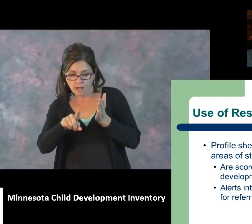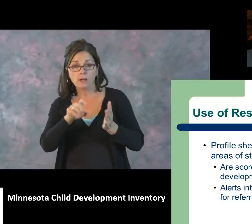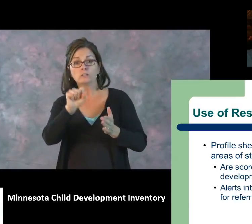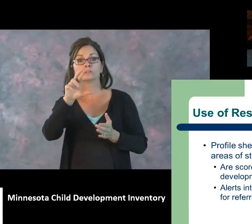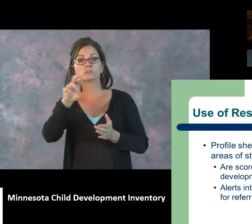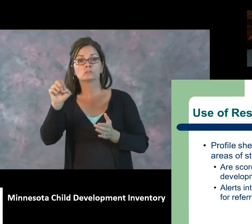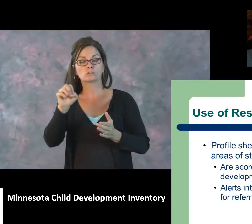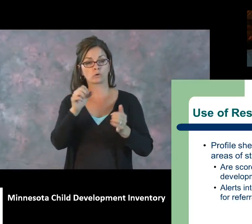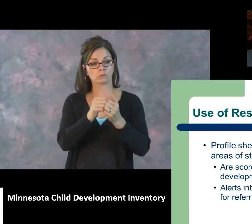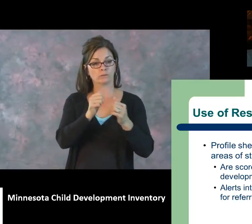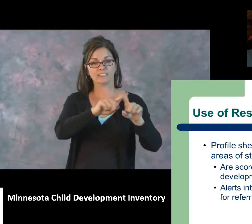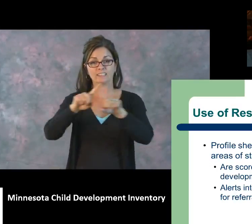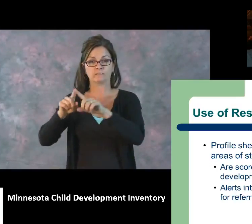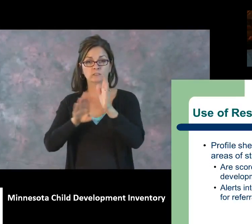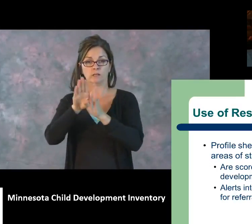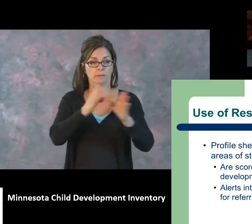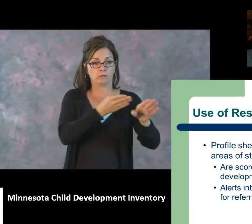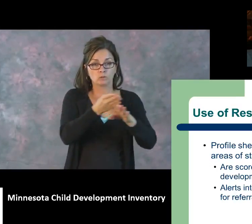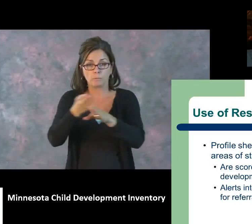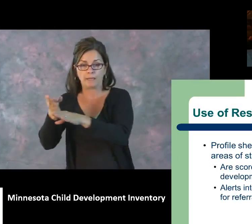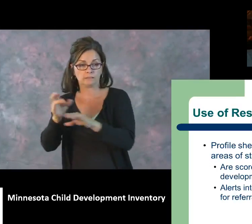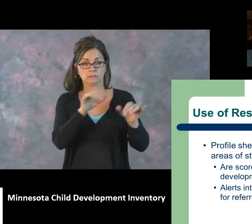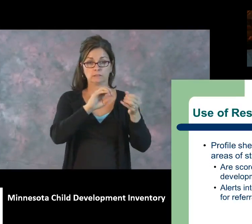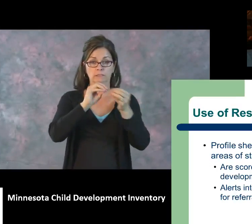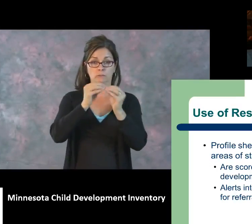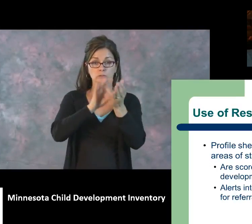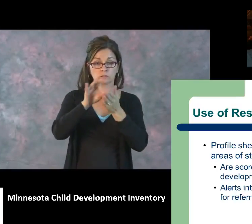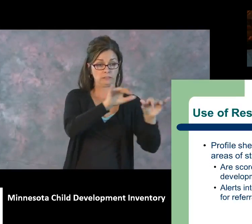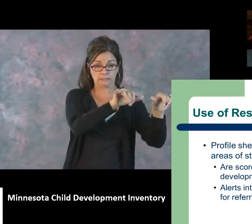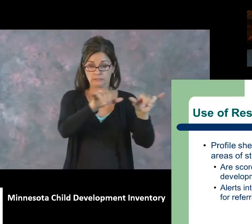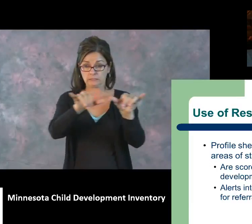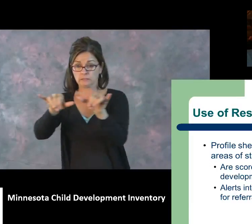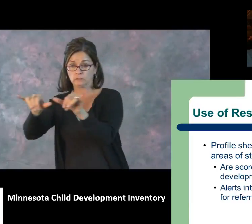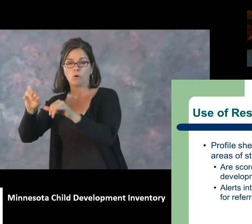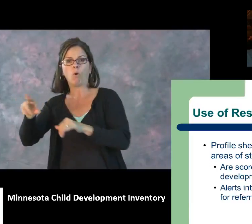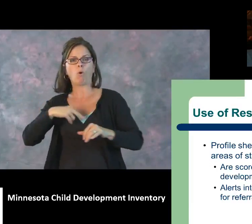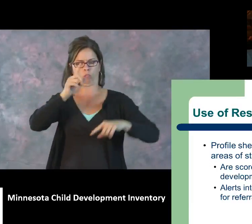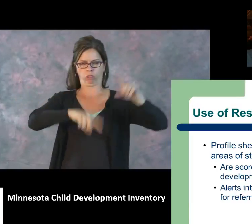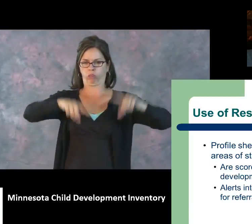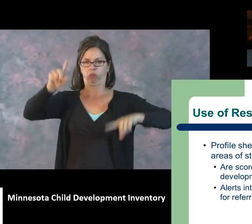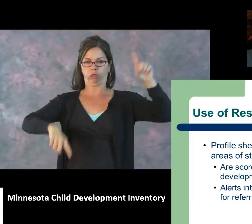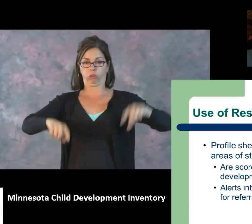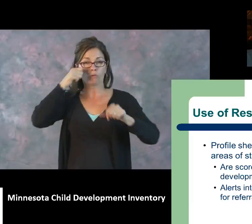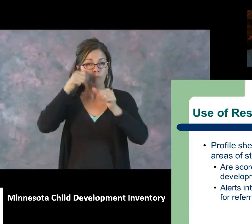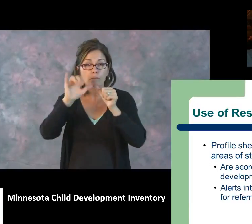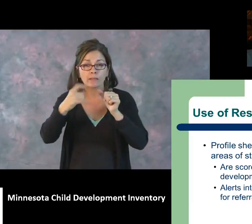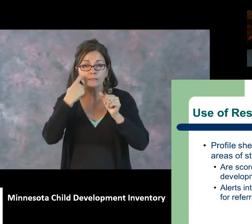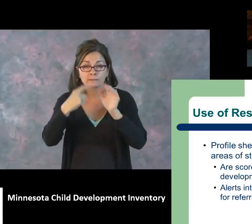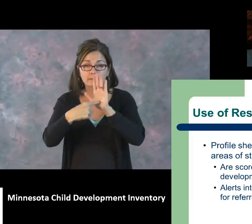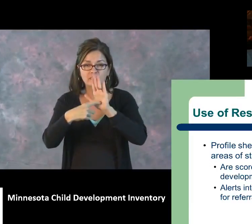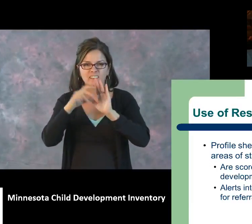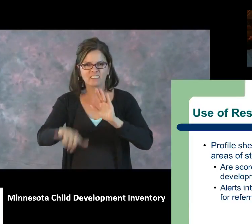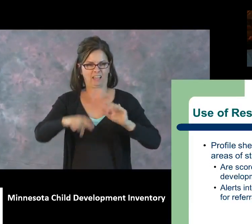developmental domains, or if they vary, as the example, that we saw previously of the child.